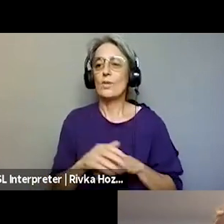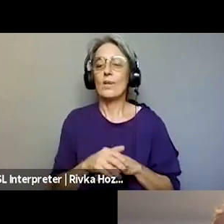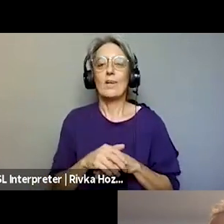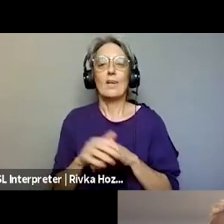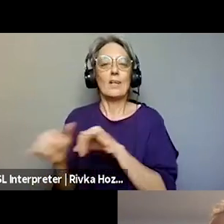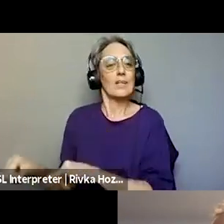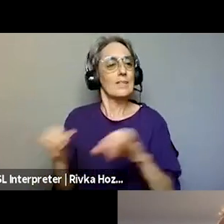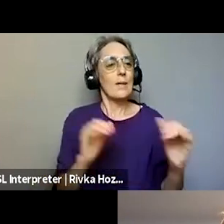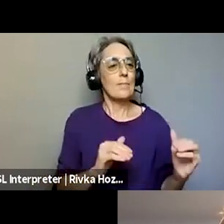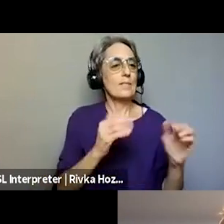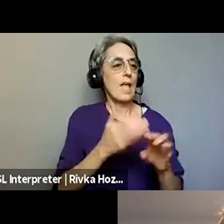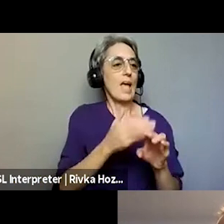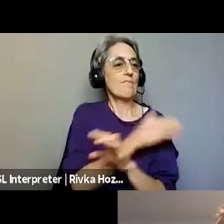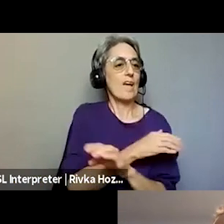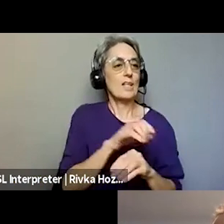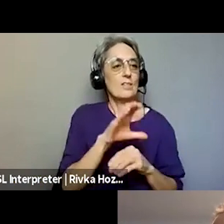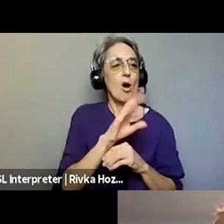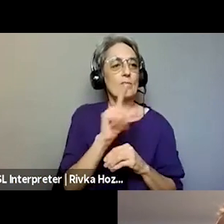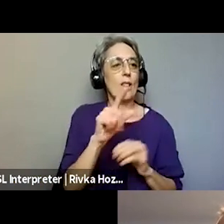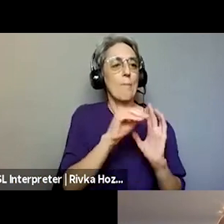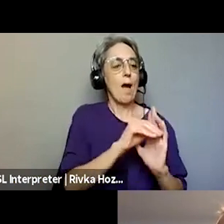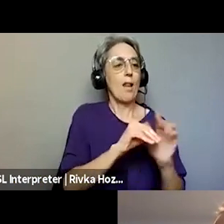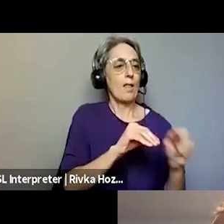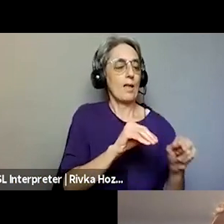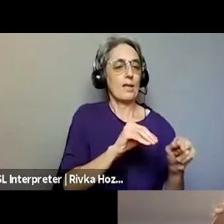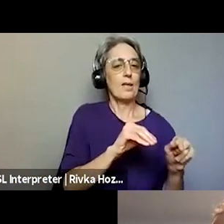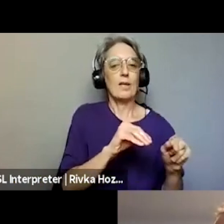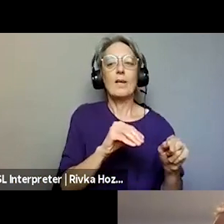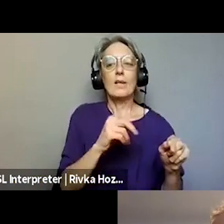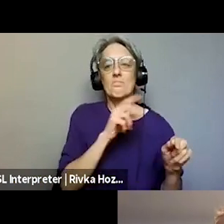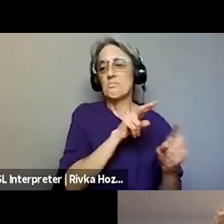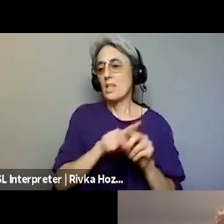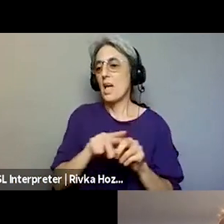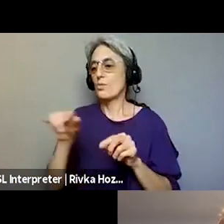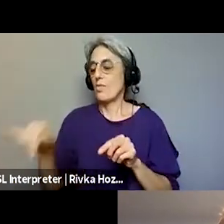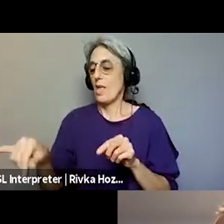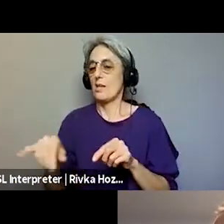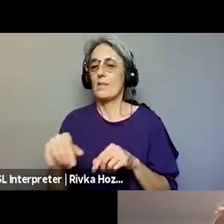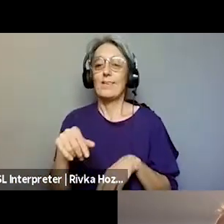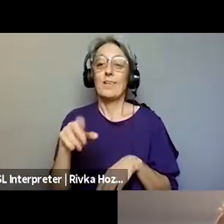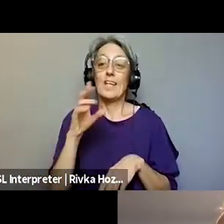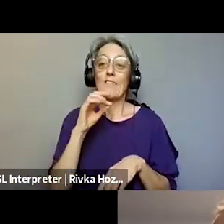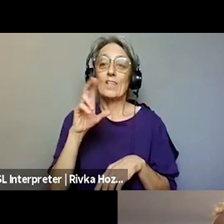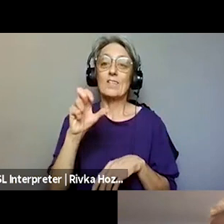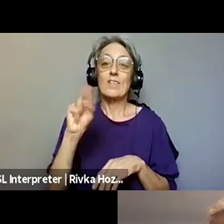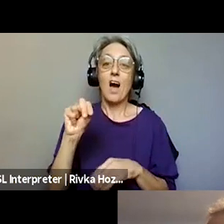interventions. We're sort of behind the curve when it comes to non-medical settings just really for